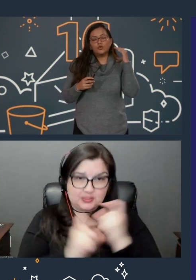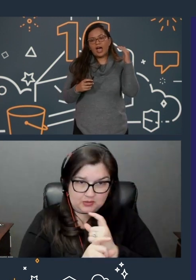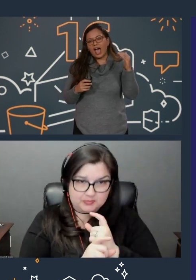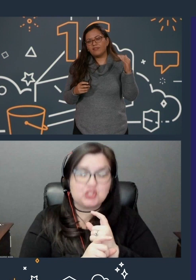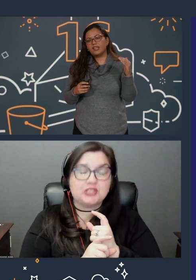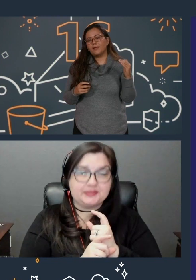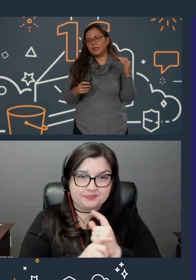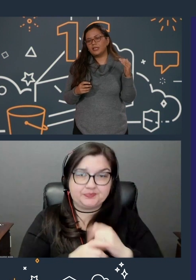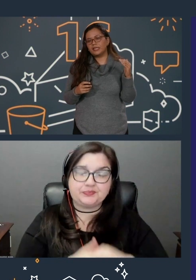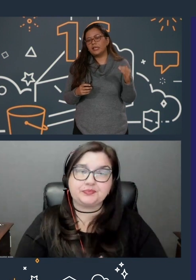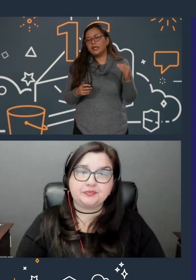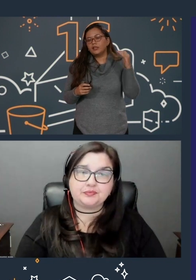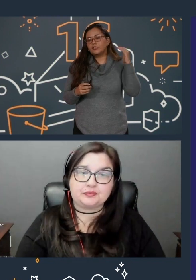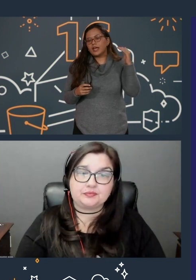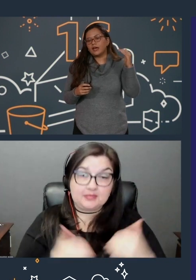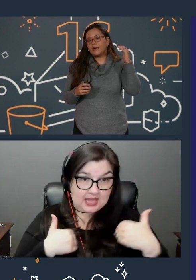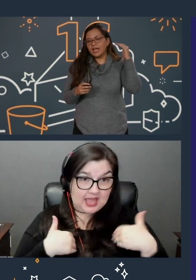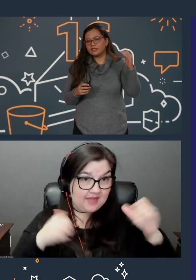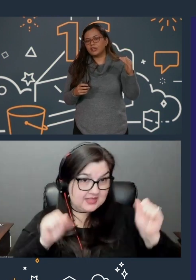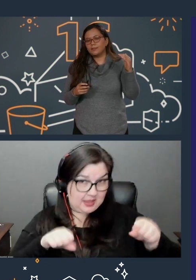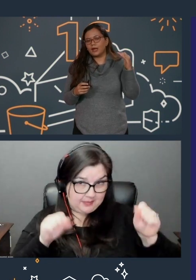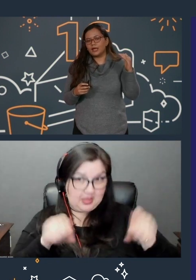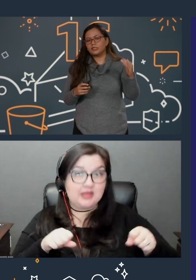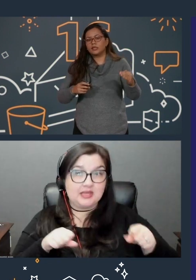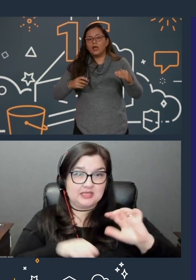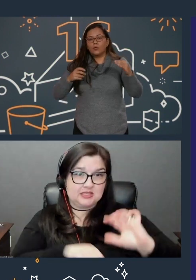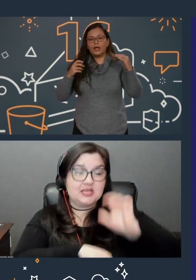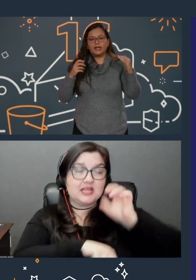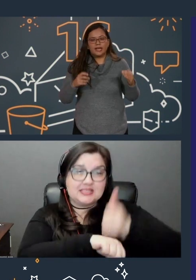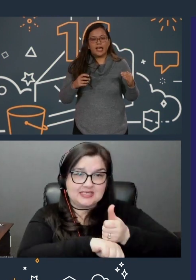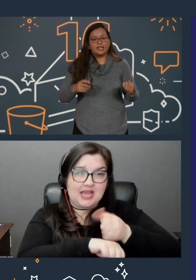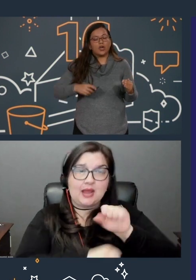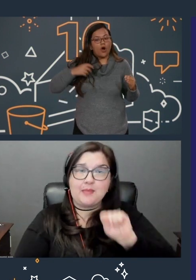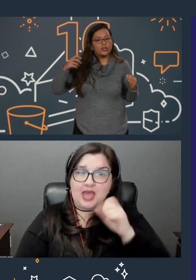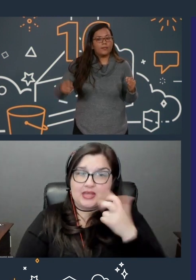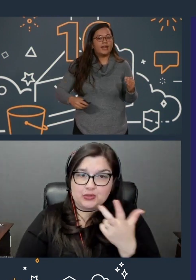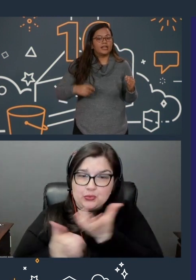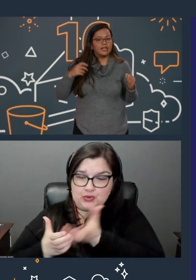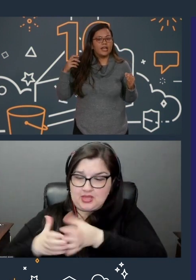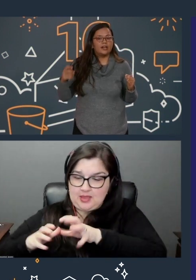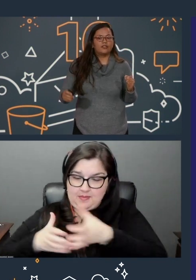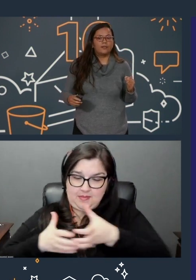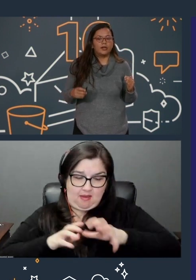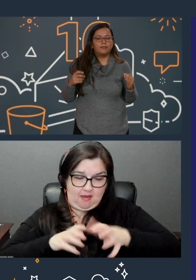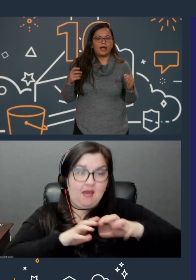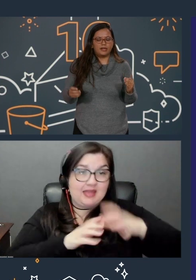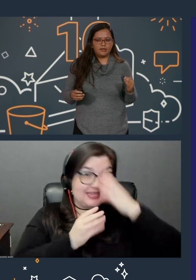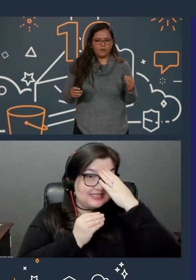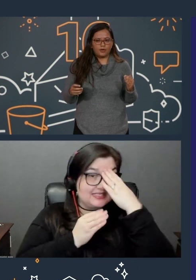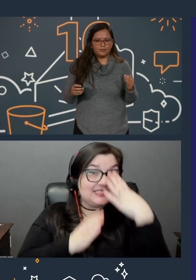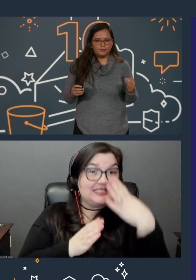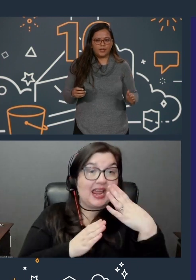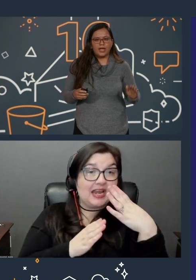you have the ability to set up S3 buckets where data is automatically encrypted by default.